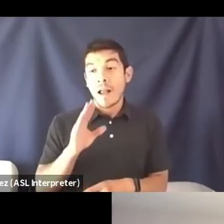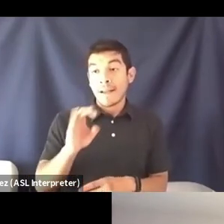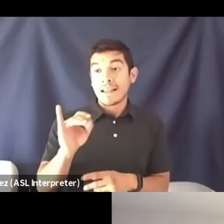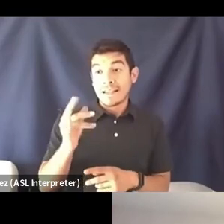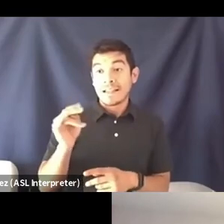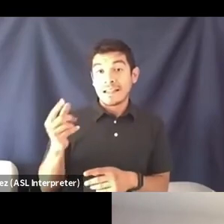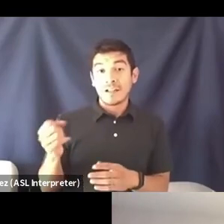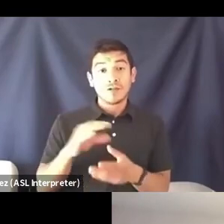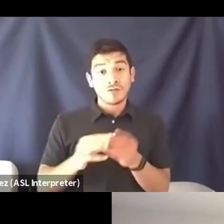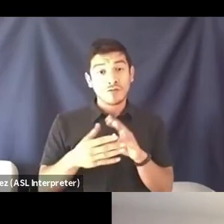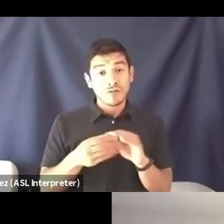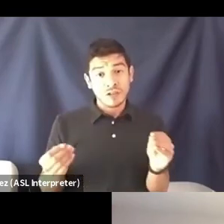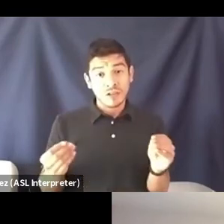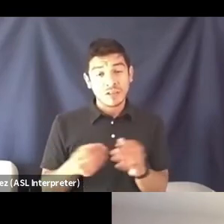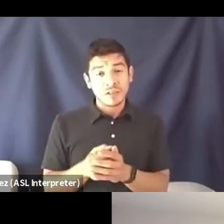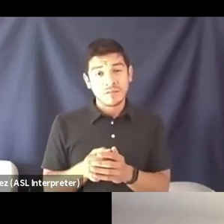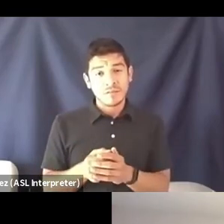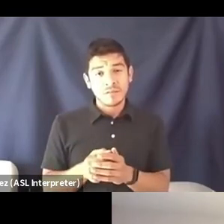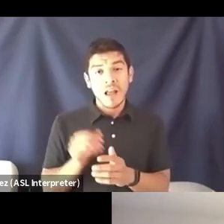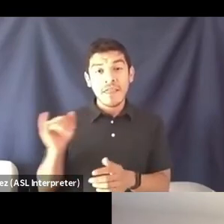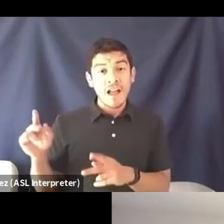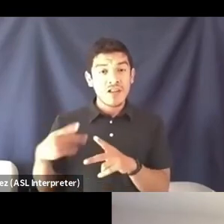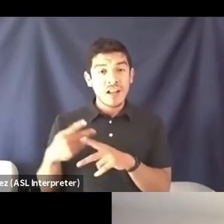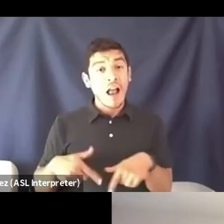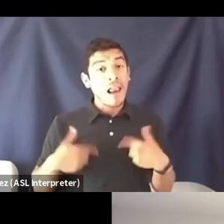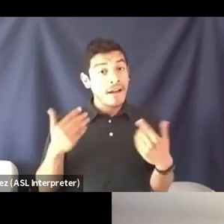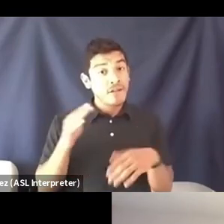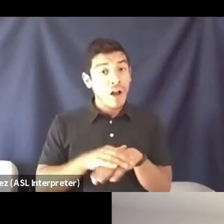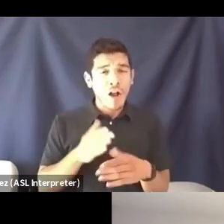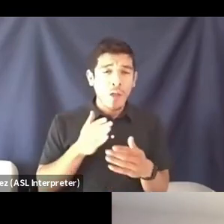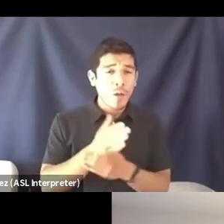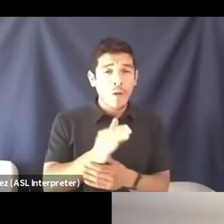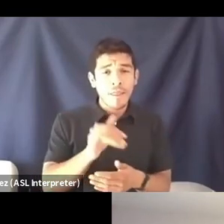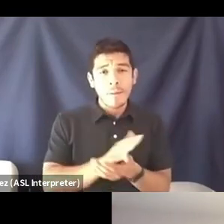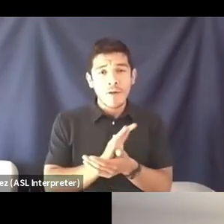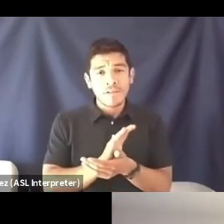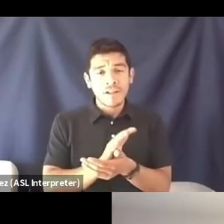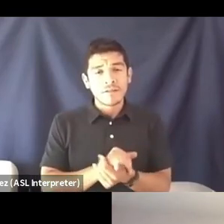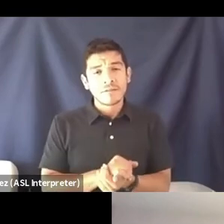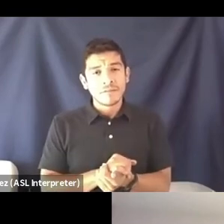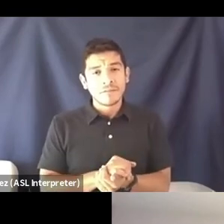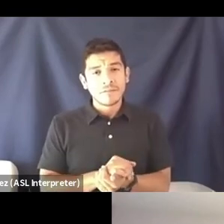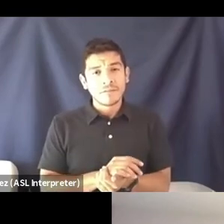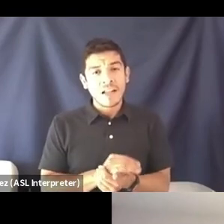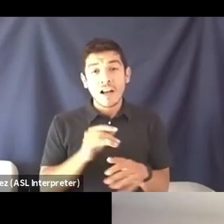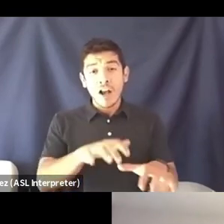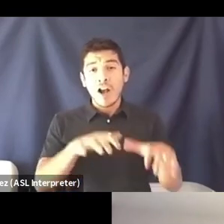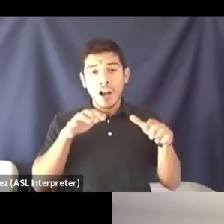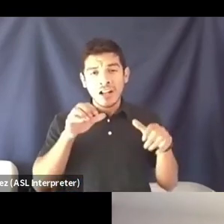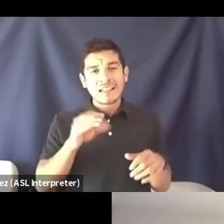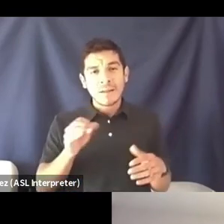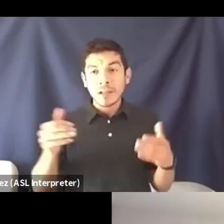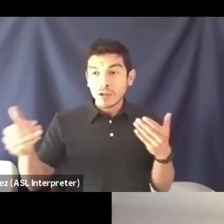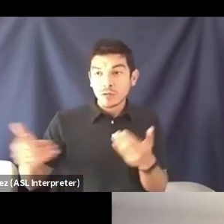That she sort of lives on through the film and new audiences can be introduced to her.